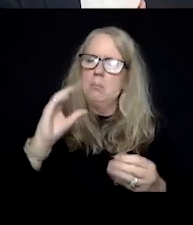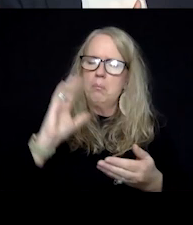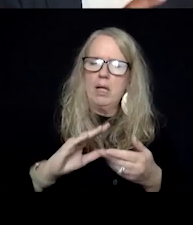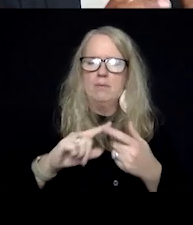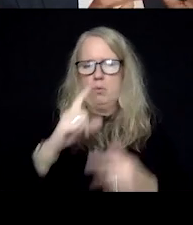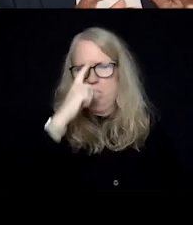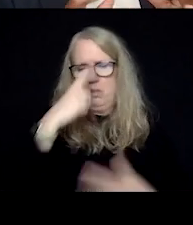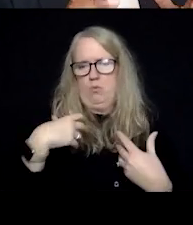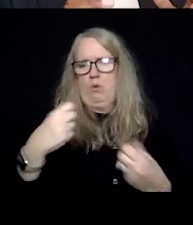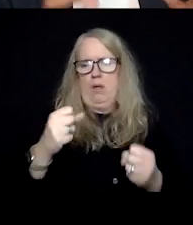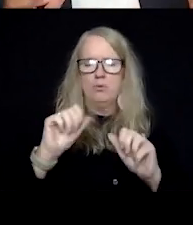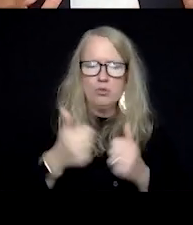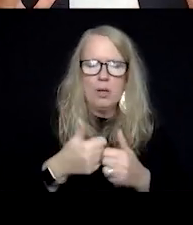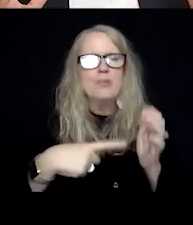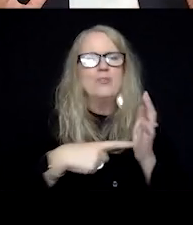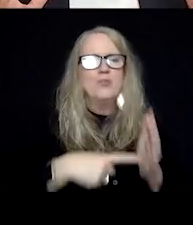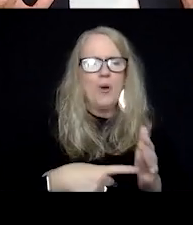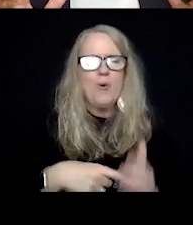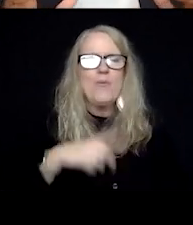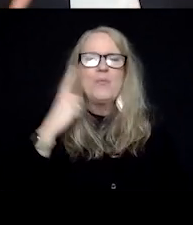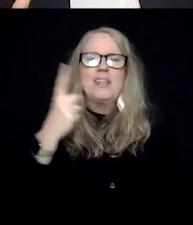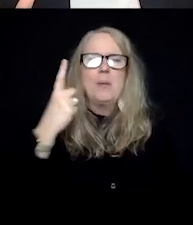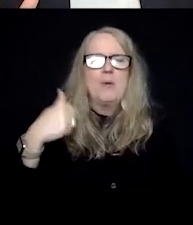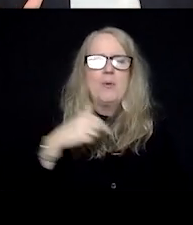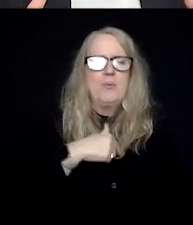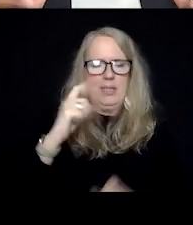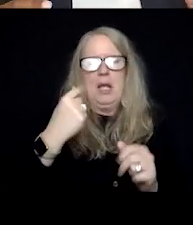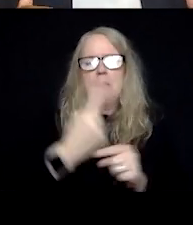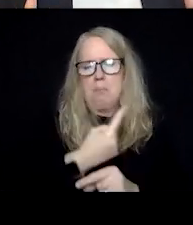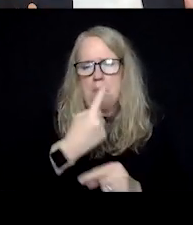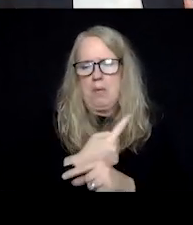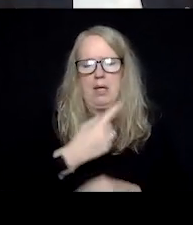CHALLENGES. IT IS SOMETHING THAT WE CAN DO AS A FIELD IS TO